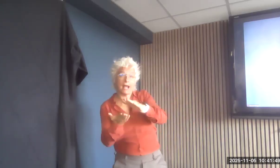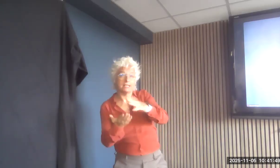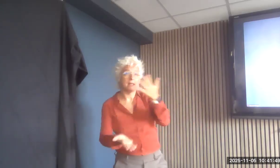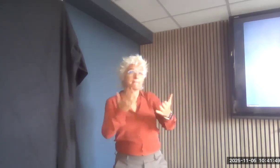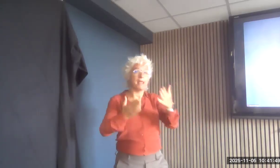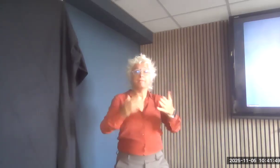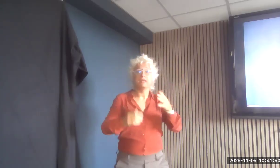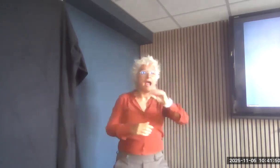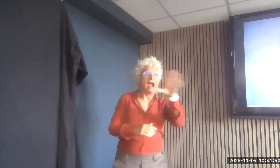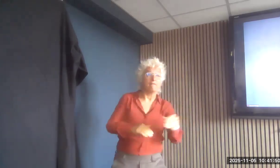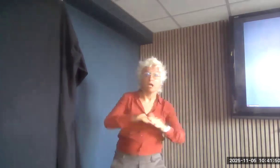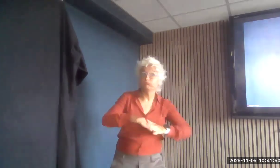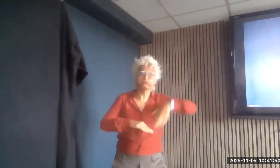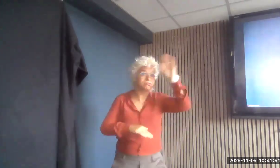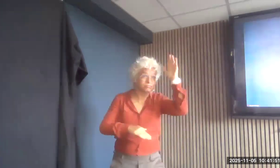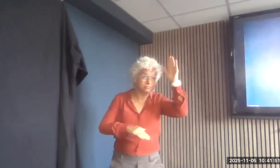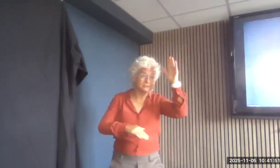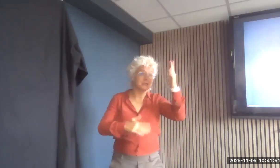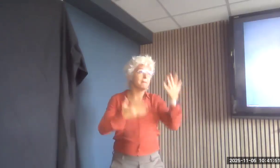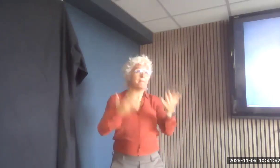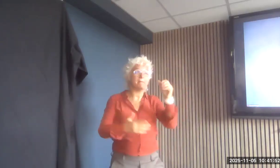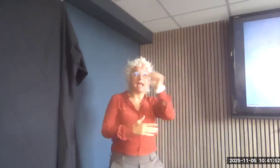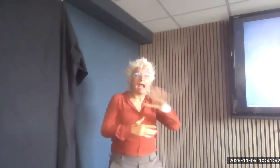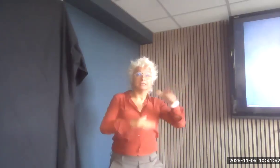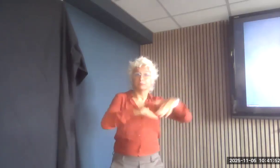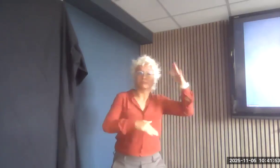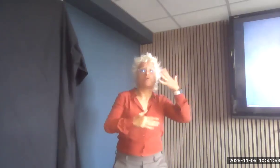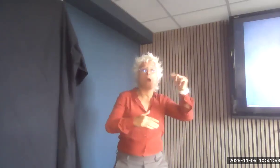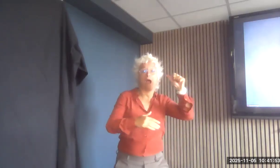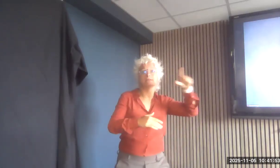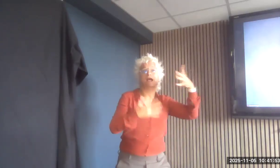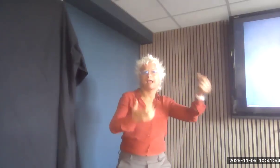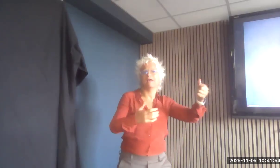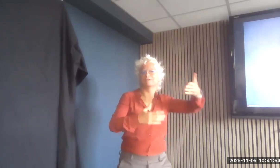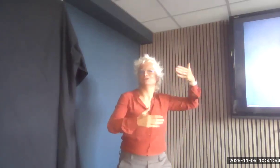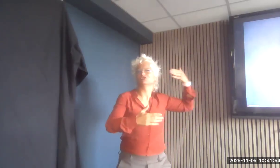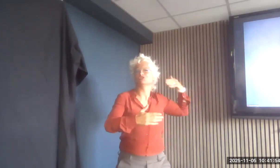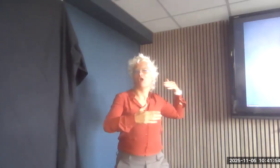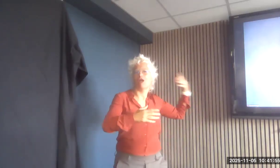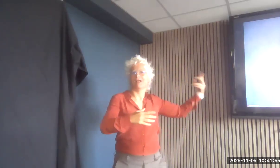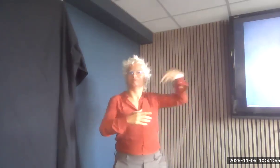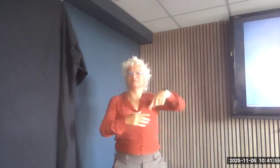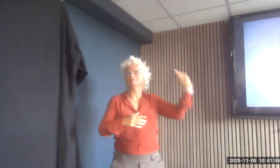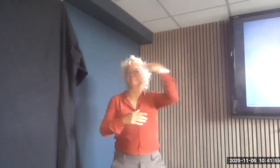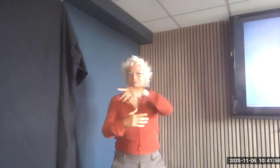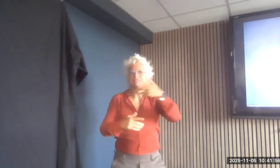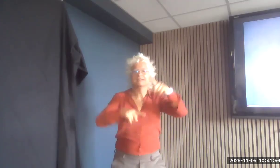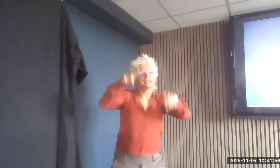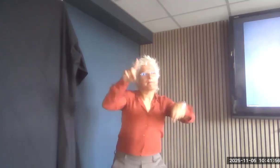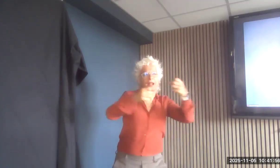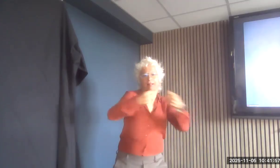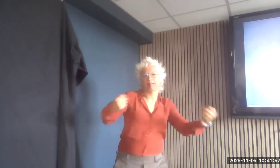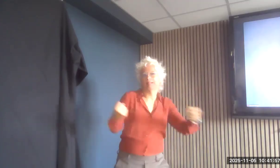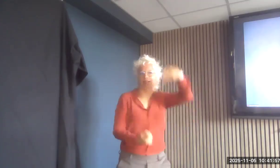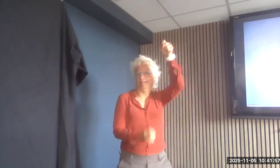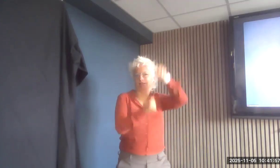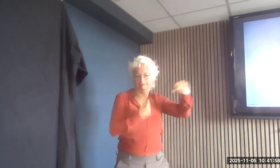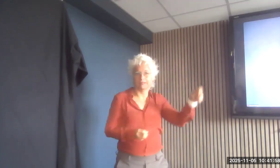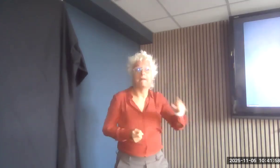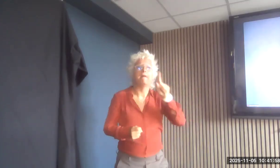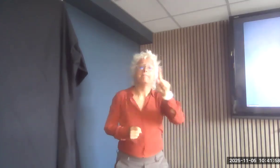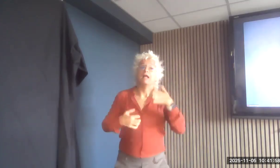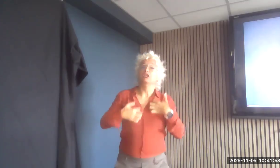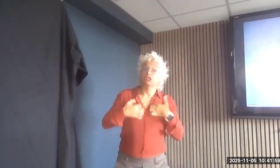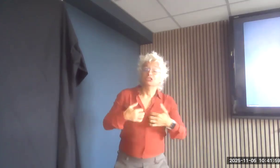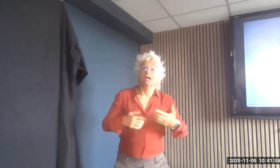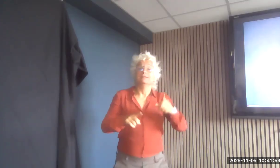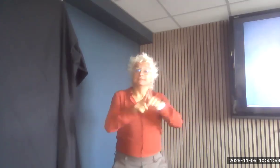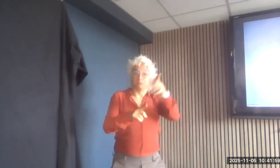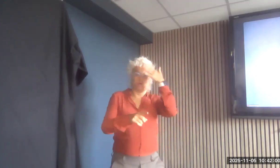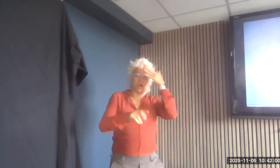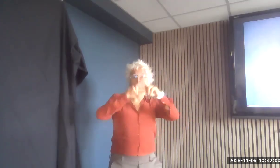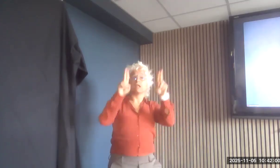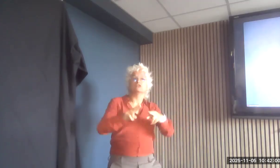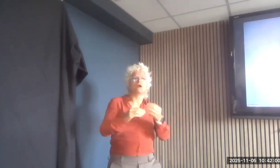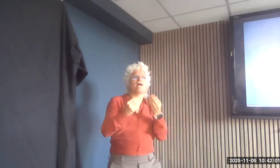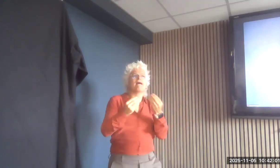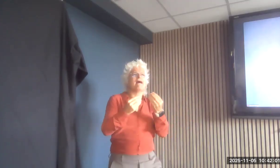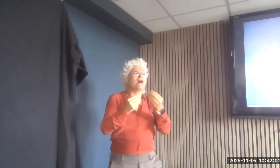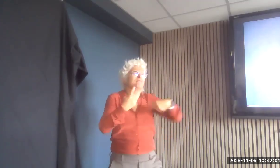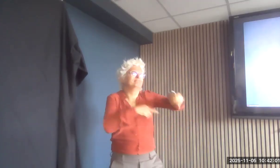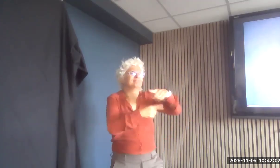shapes itself and orientates itself by the users, and the spaces in which they're working in. So we see in African contexts, a lot of ASL, for example, but less so maybe in Arabic context or other contexts, and I think.